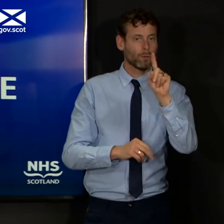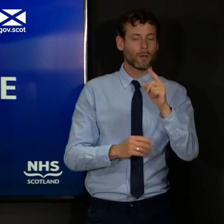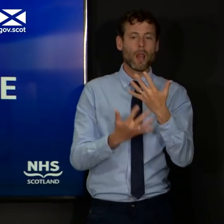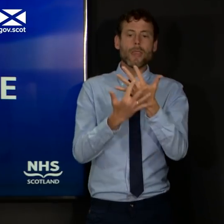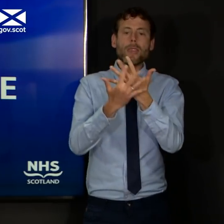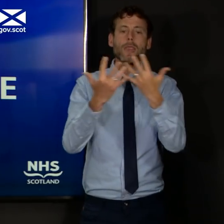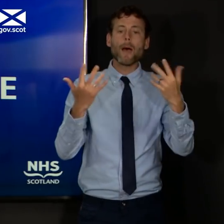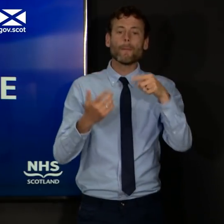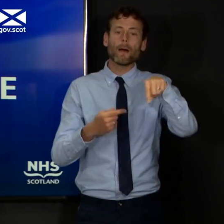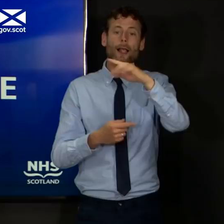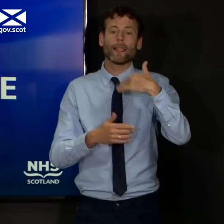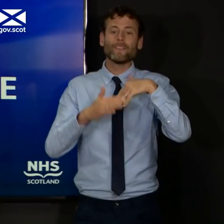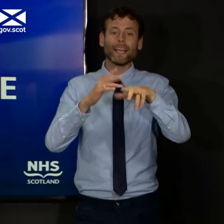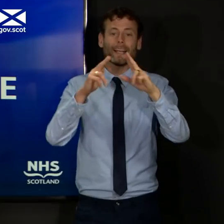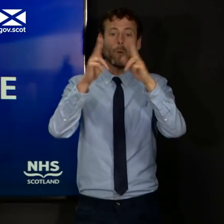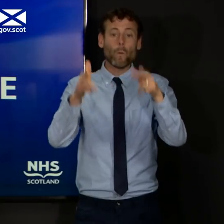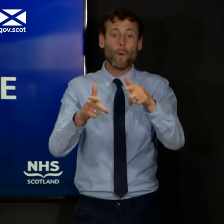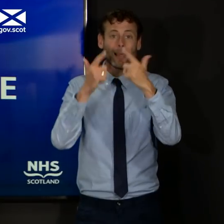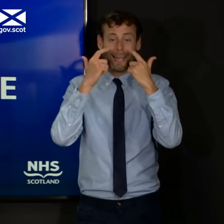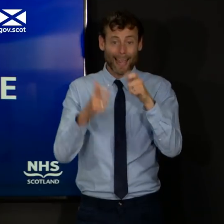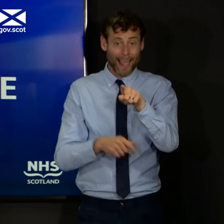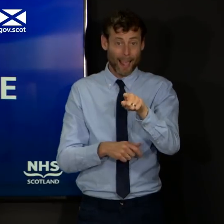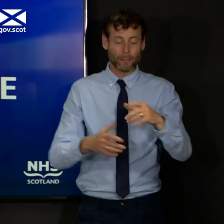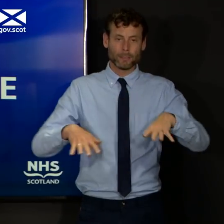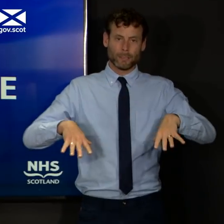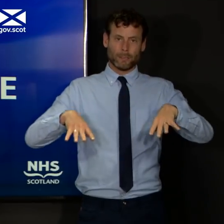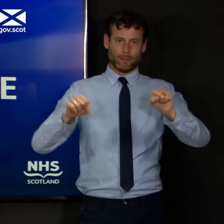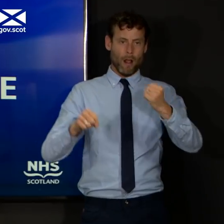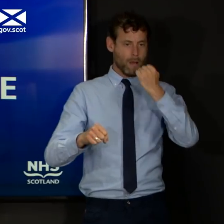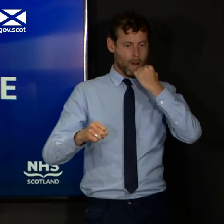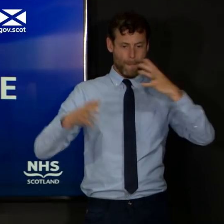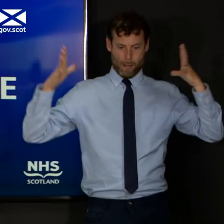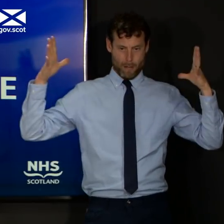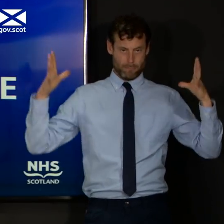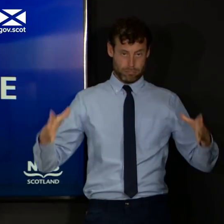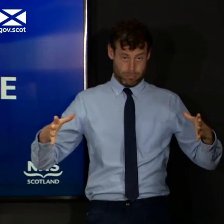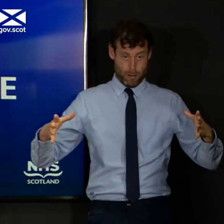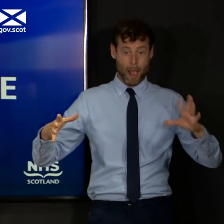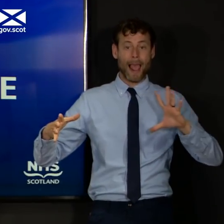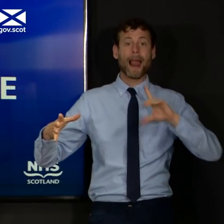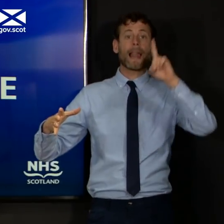week on week coming down, because the measures that have been introduced and the work of